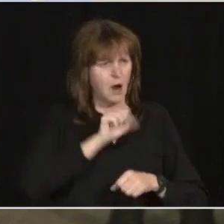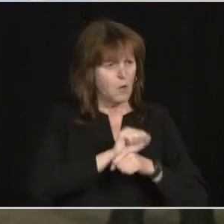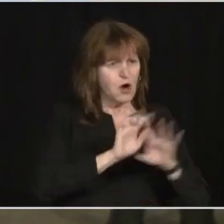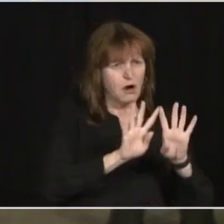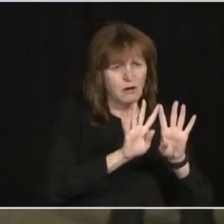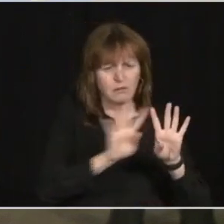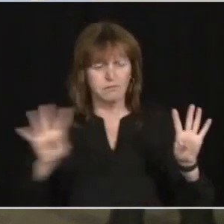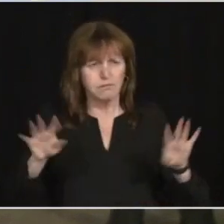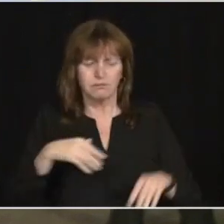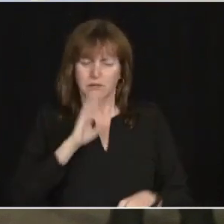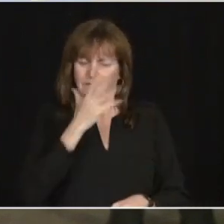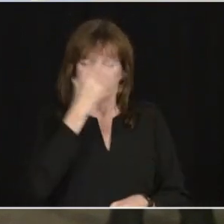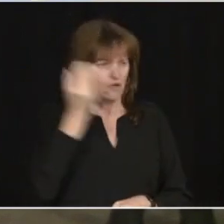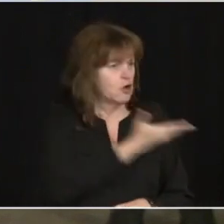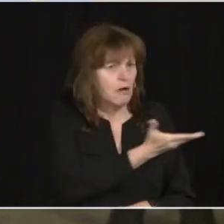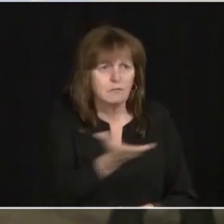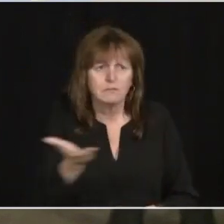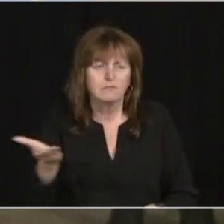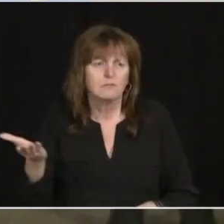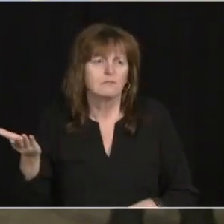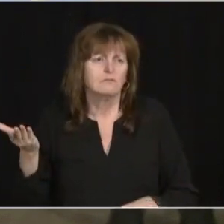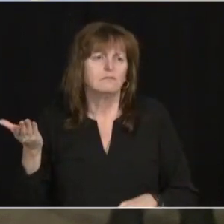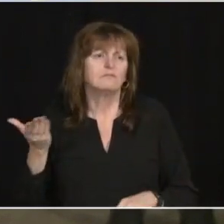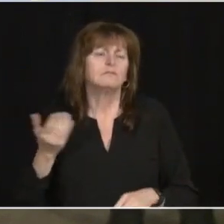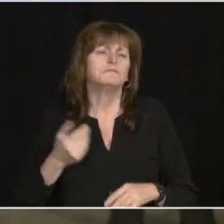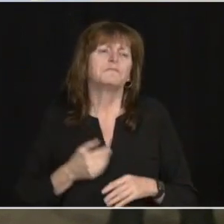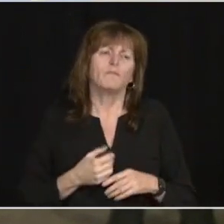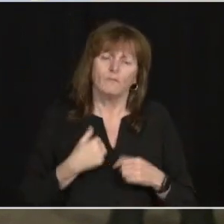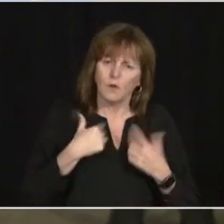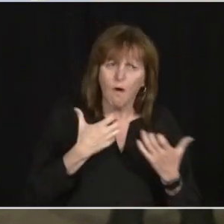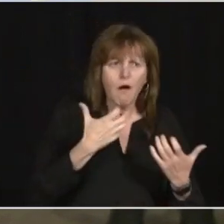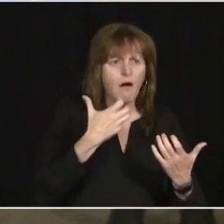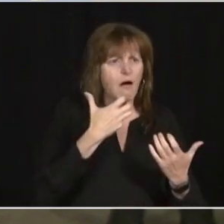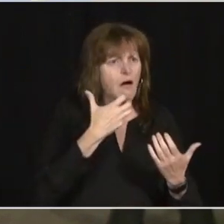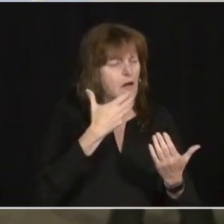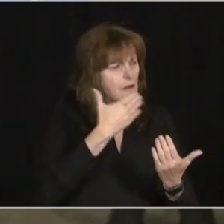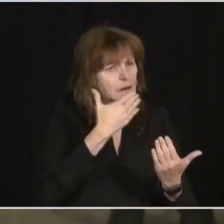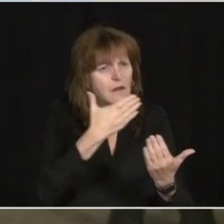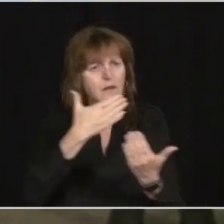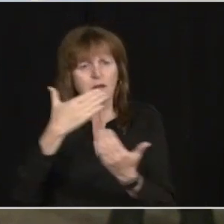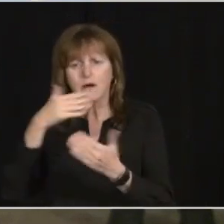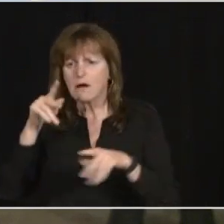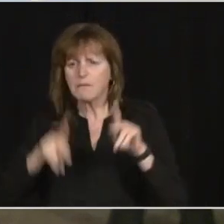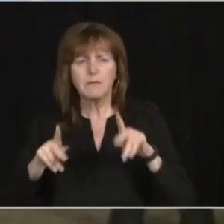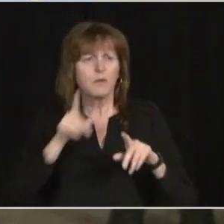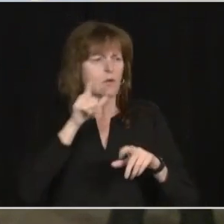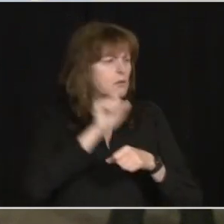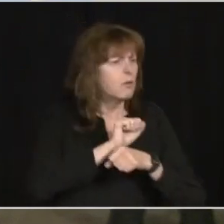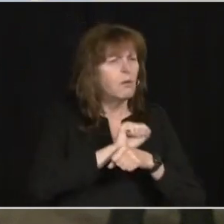working around the clock at our long-term care homes, retired homes, and group